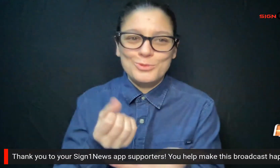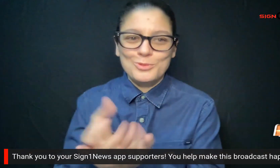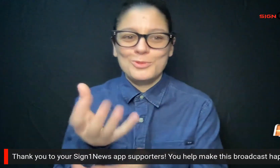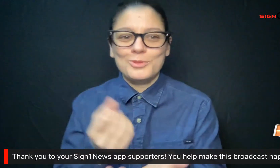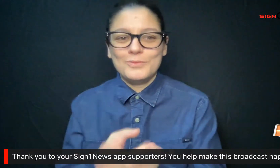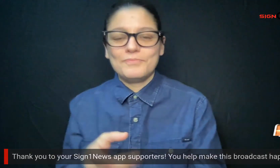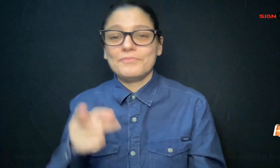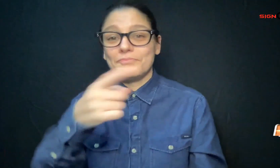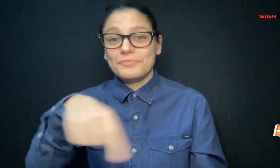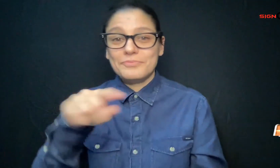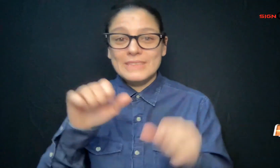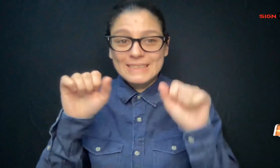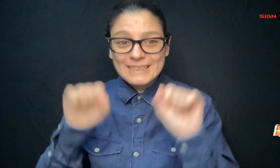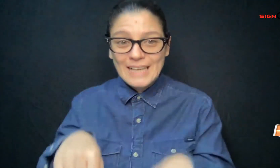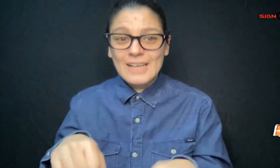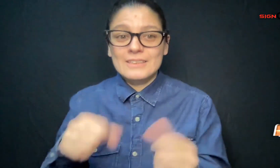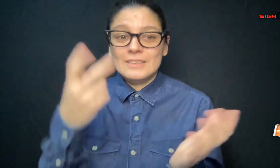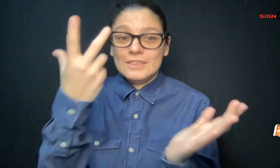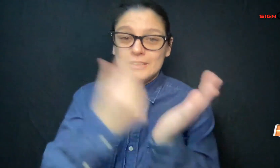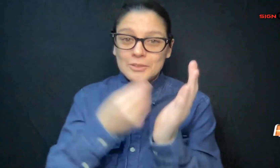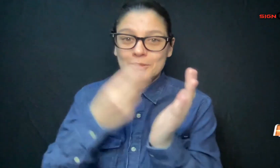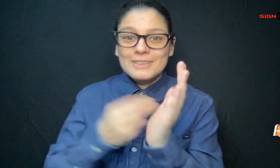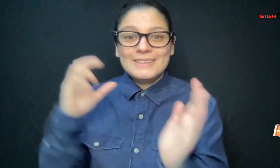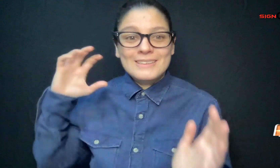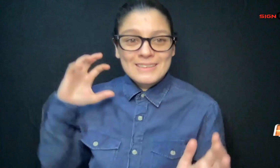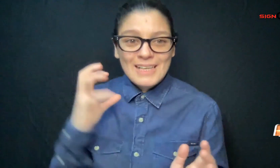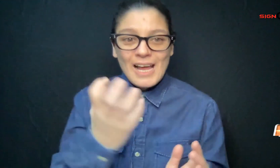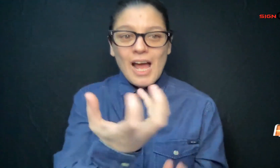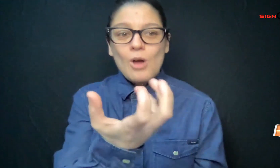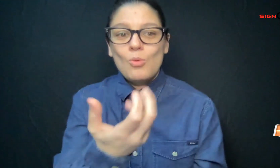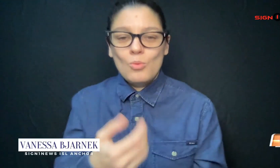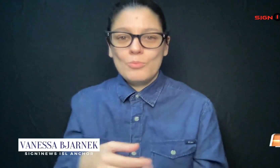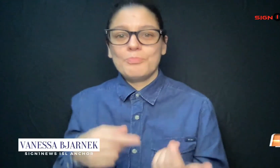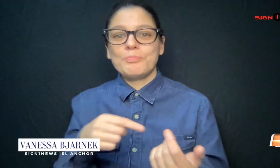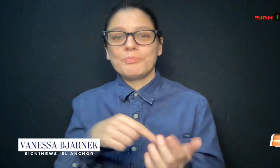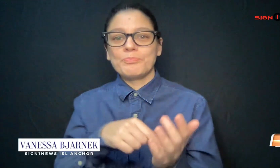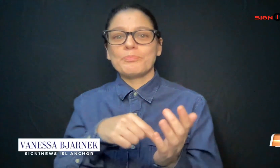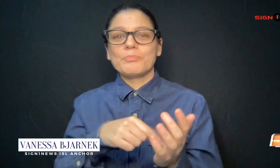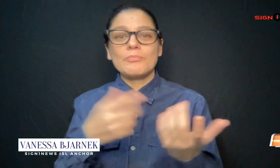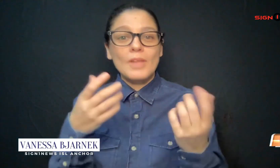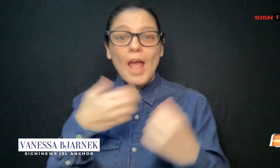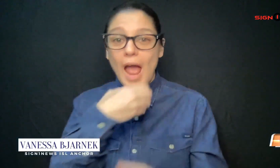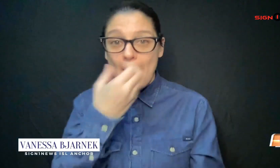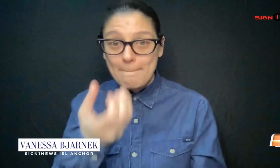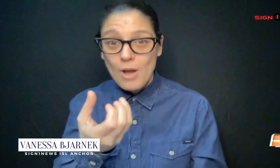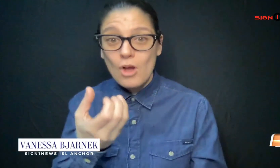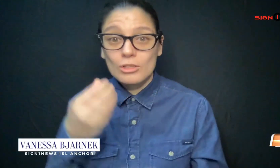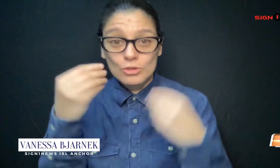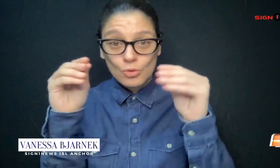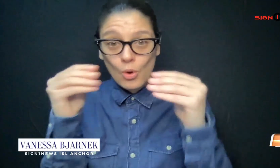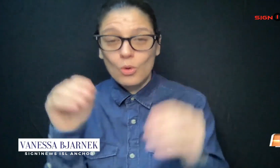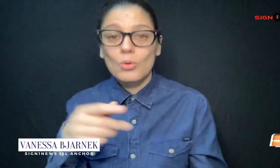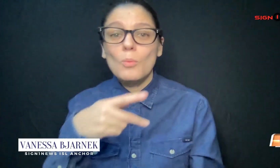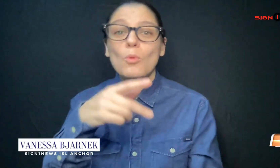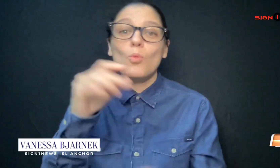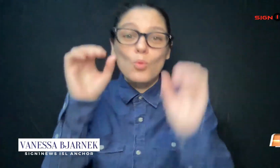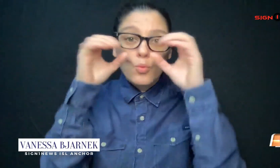you can download the Sign1News app by heading to the app store or Google play store